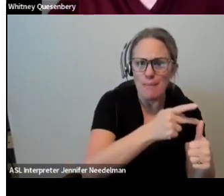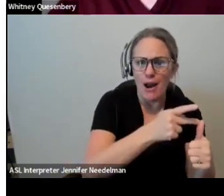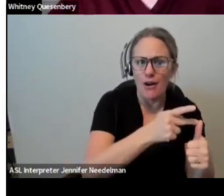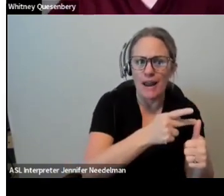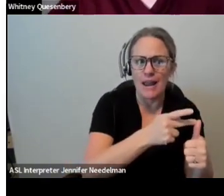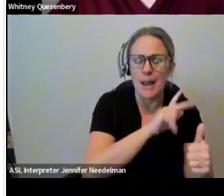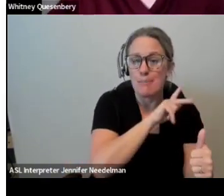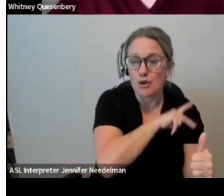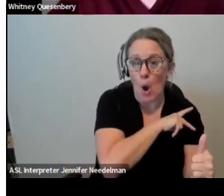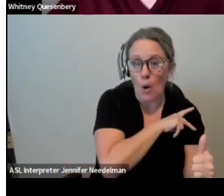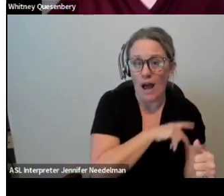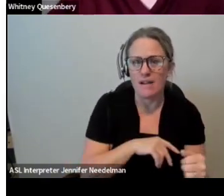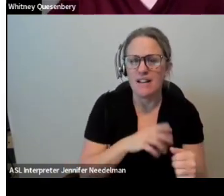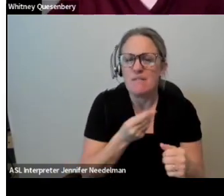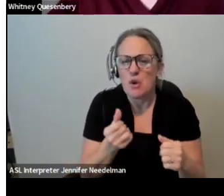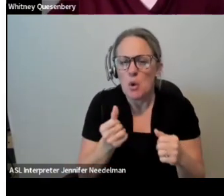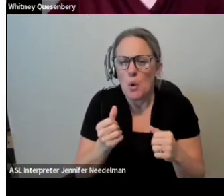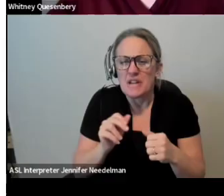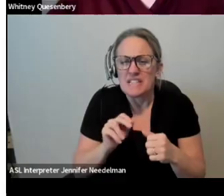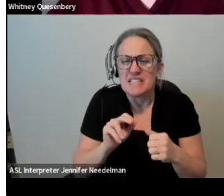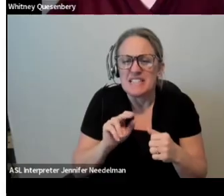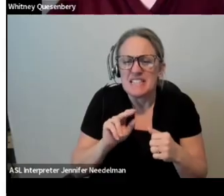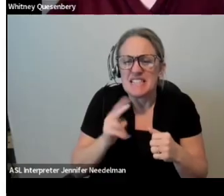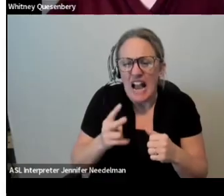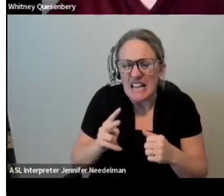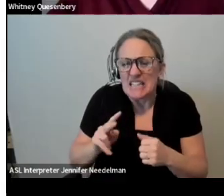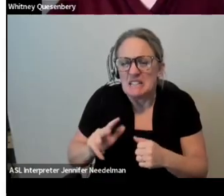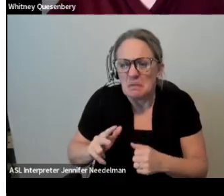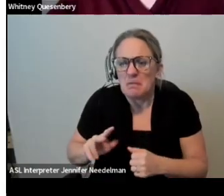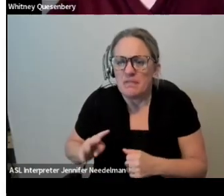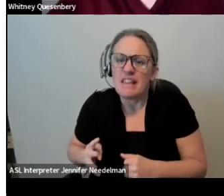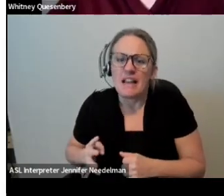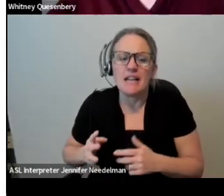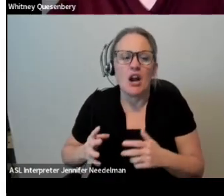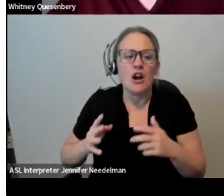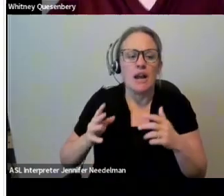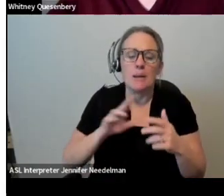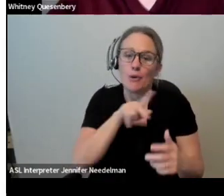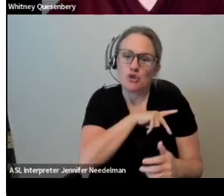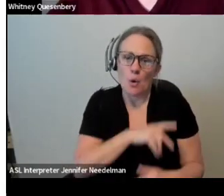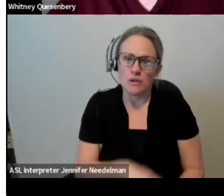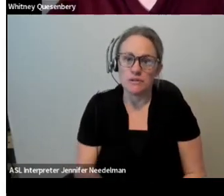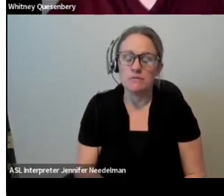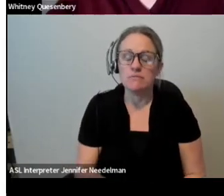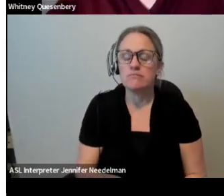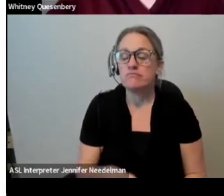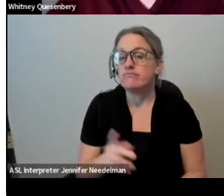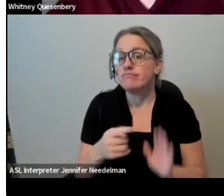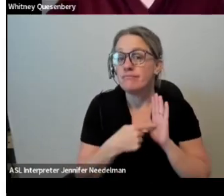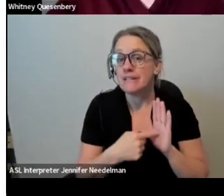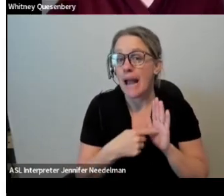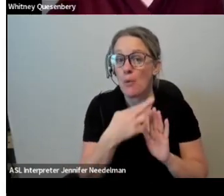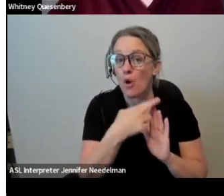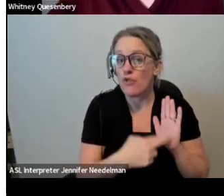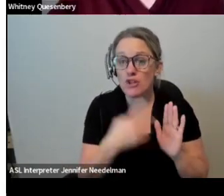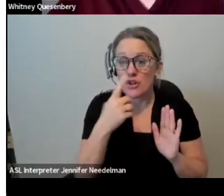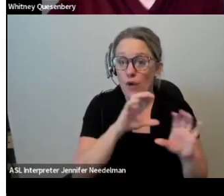One of the classic examples of this might be registration, registering for classes. The vast majority